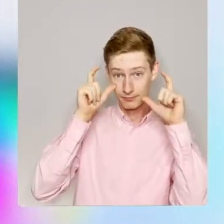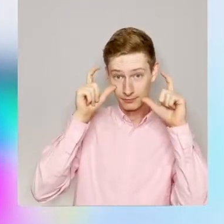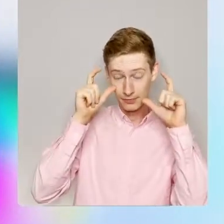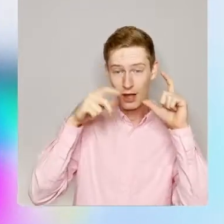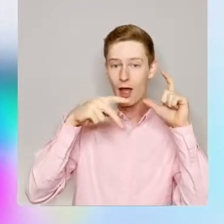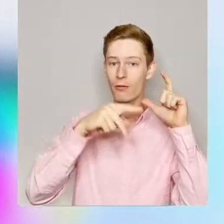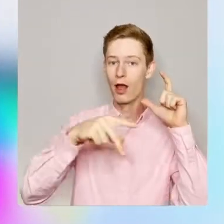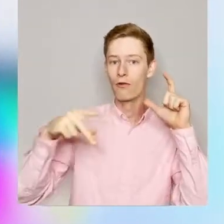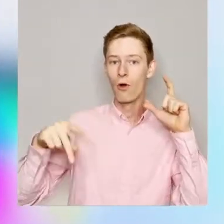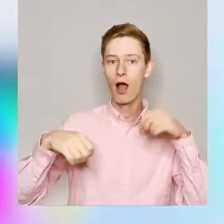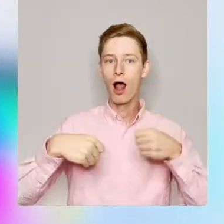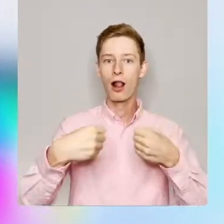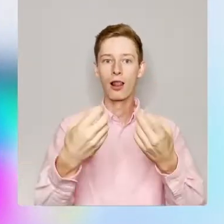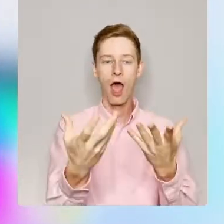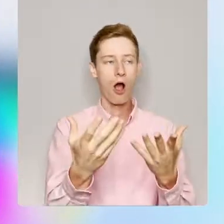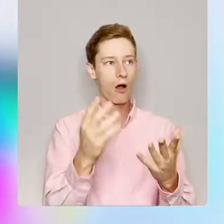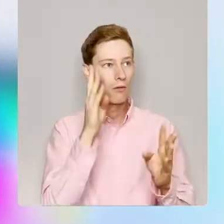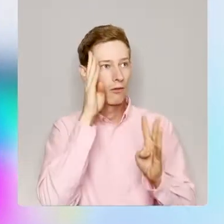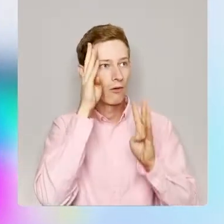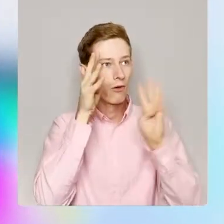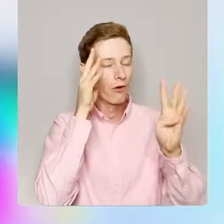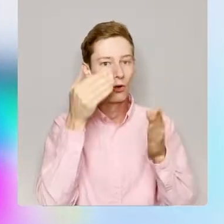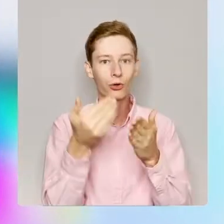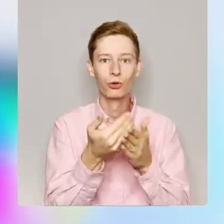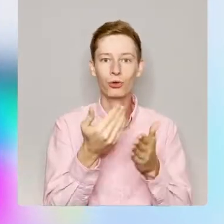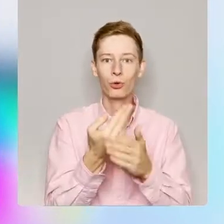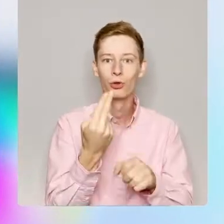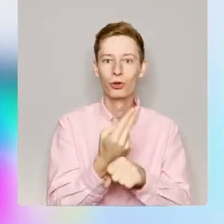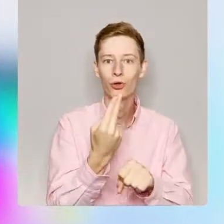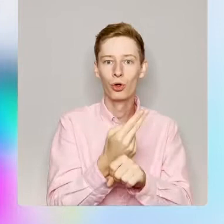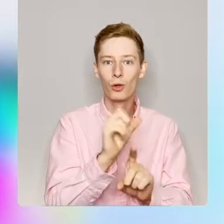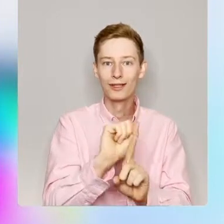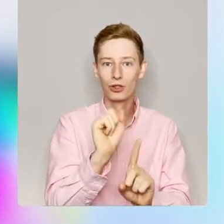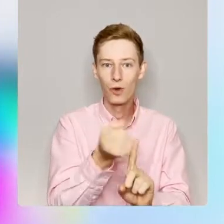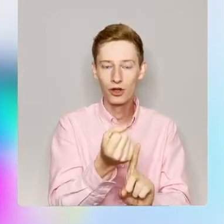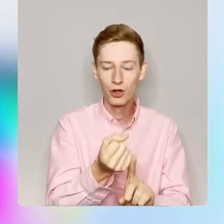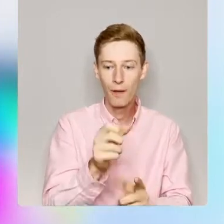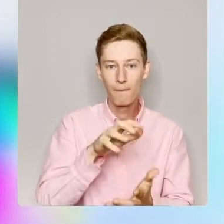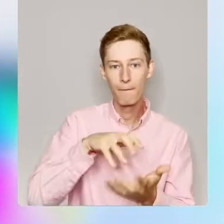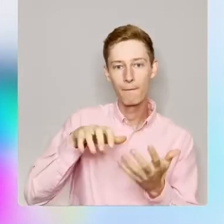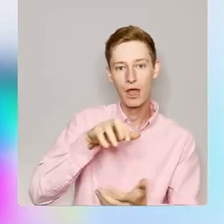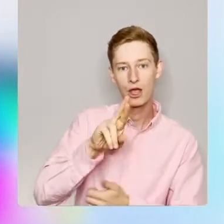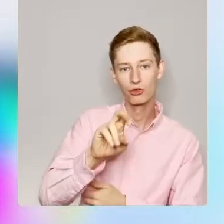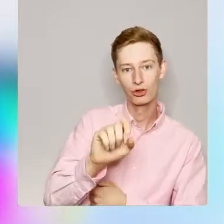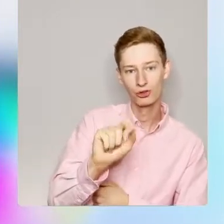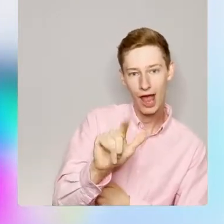and unlock new use cases with mixed-reality, social presence, and interactions.